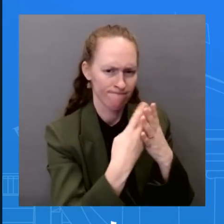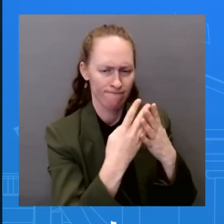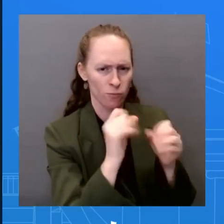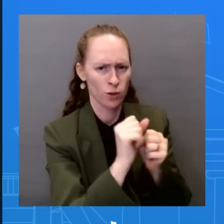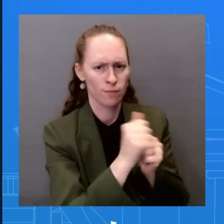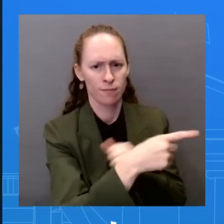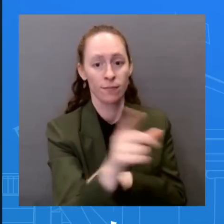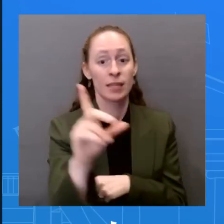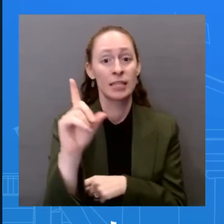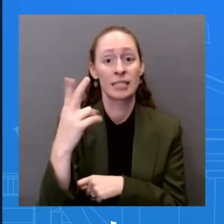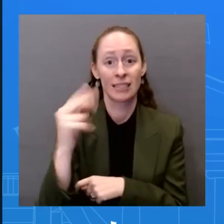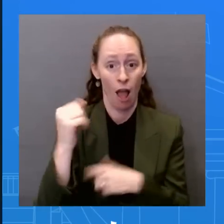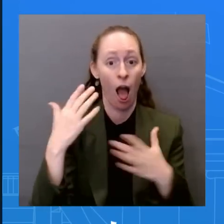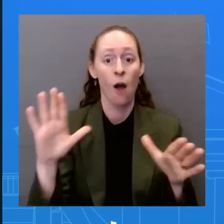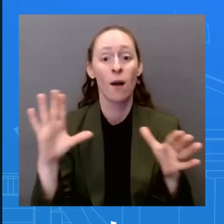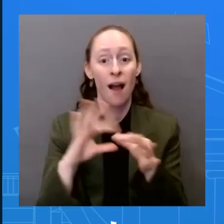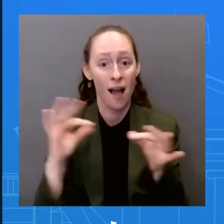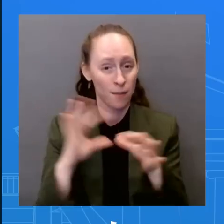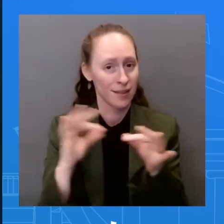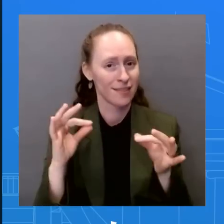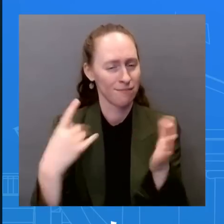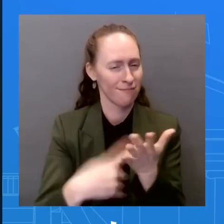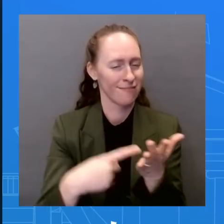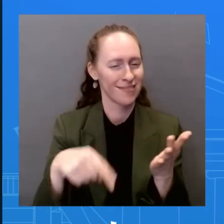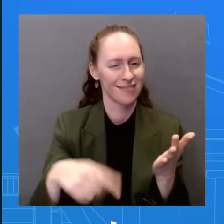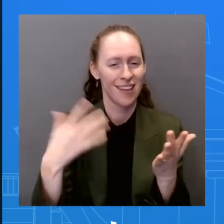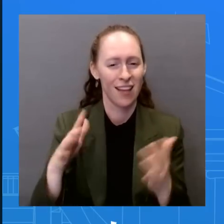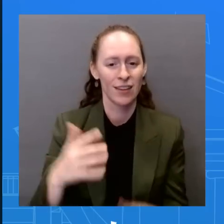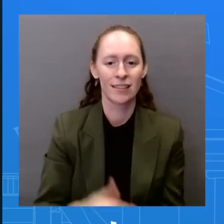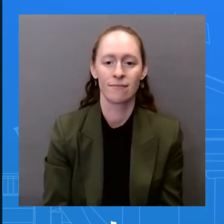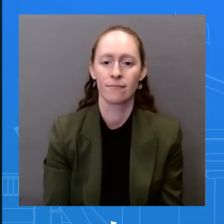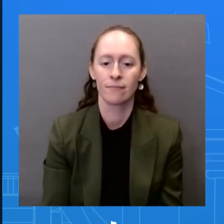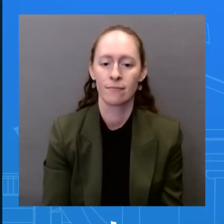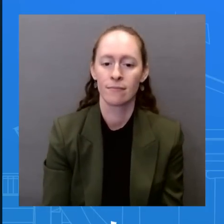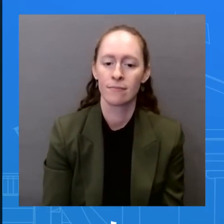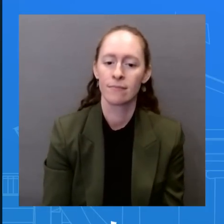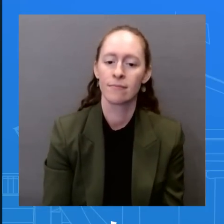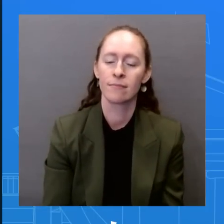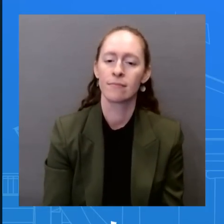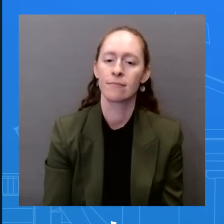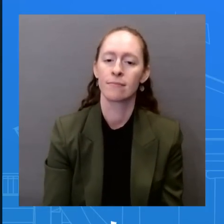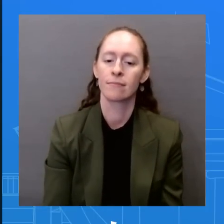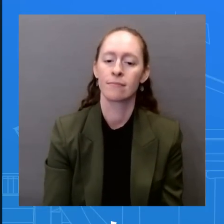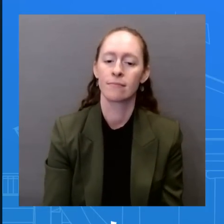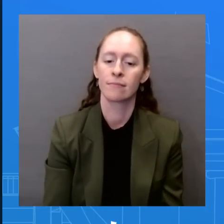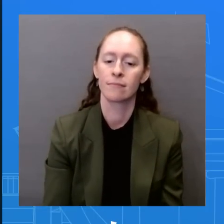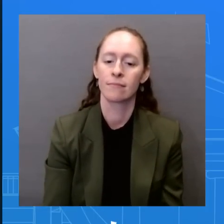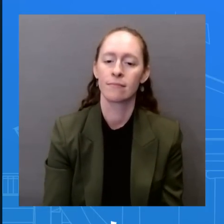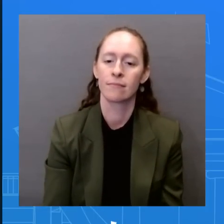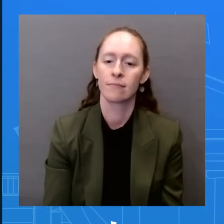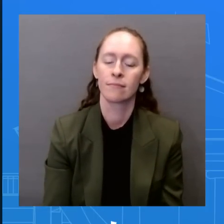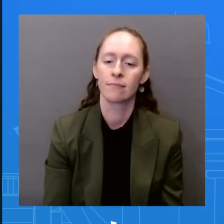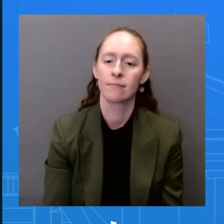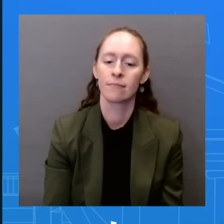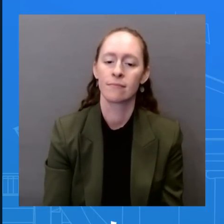So, again, I refer you to DHS. All right. Go ahead. The Press: Karine, a question on Somalia. Ms. Jean-Pierre: Go ahead. The Press: Thanks, Karine. The Obamas were here today.